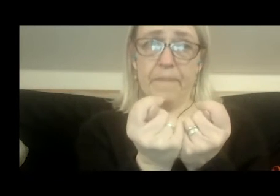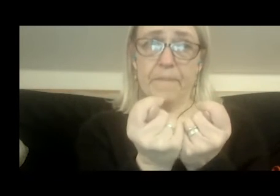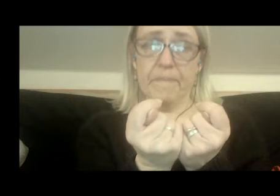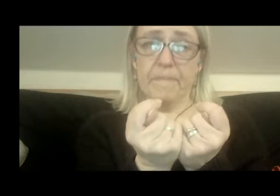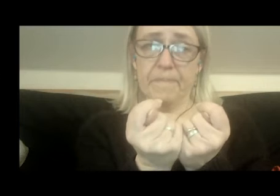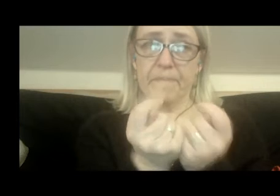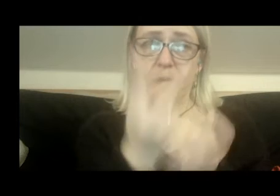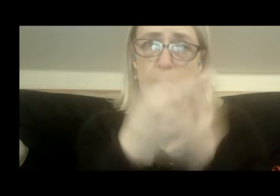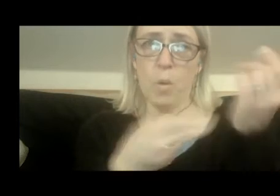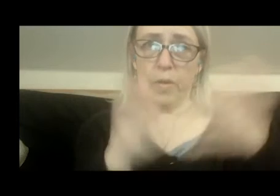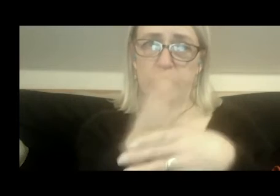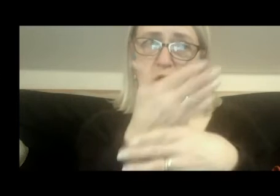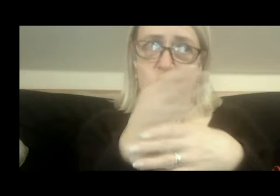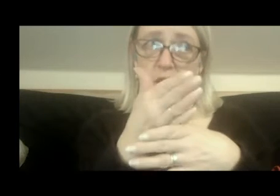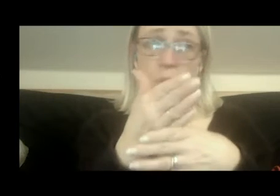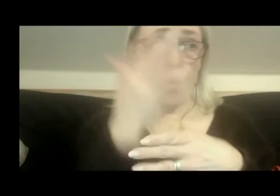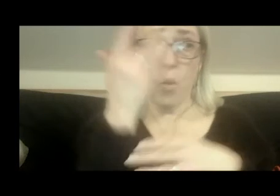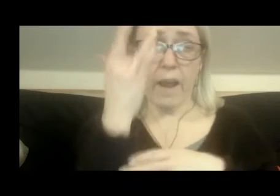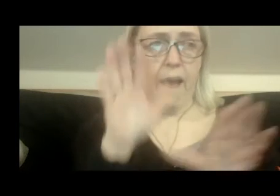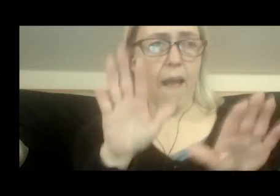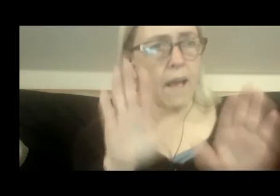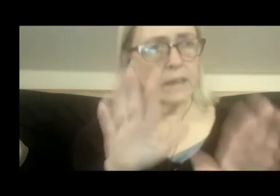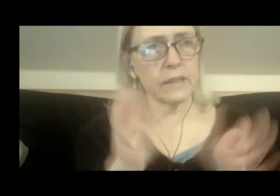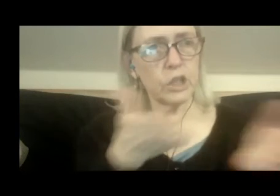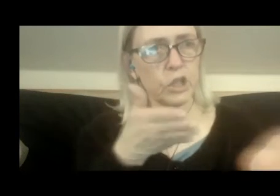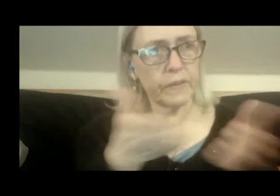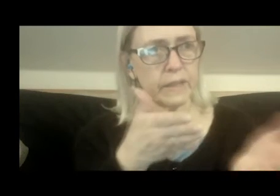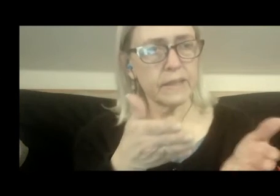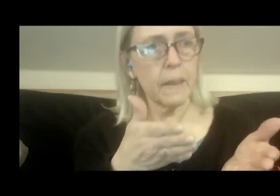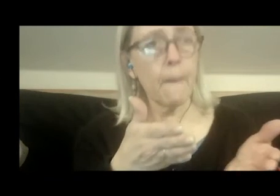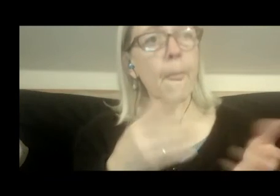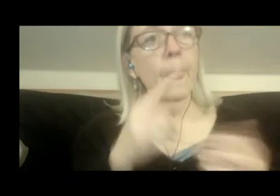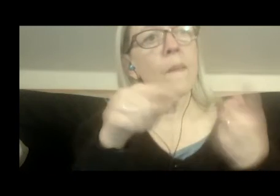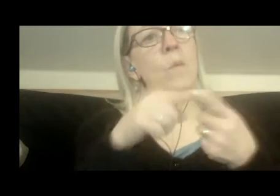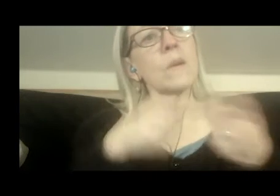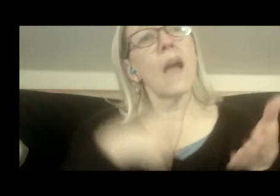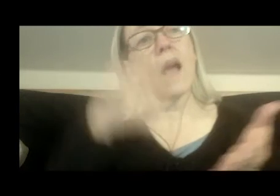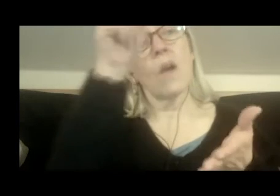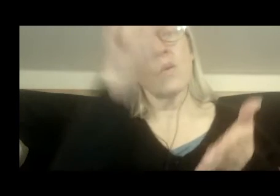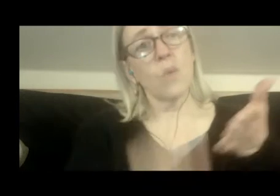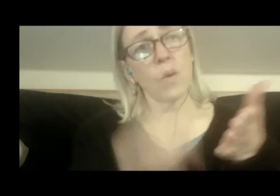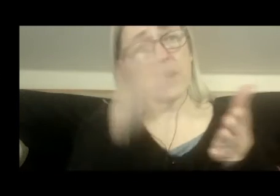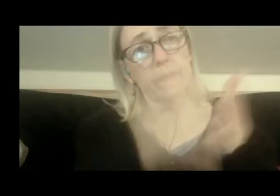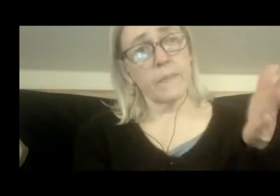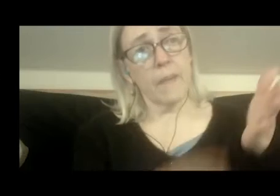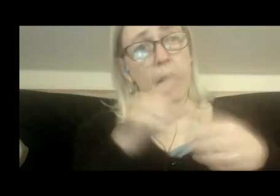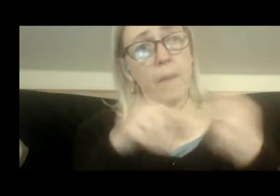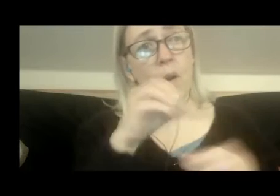It really focused on—my write-up was about COVID, and you were chosen, you won! So congratulations!